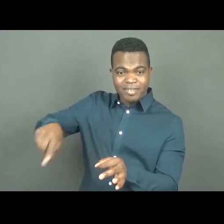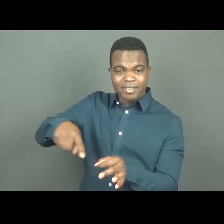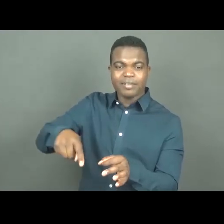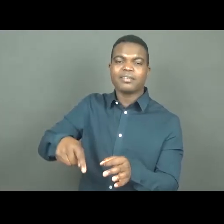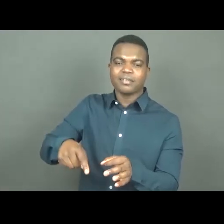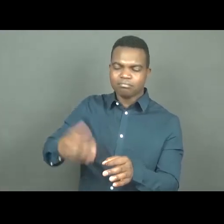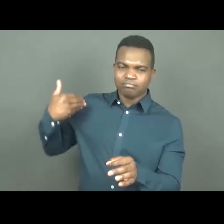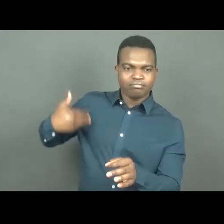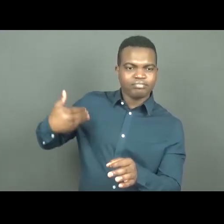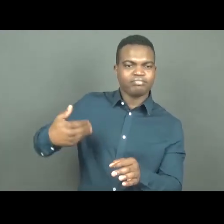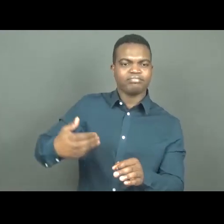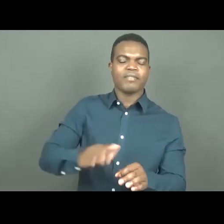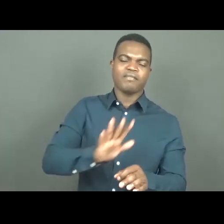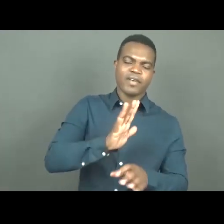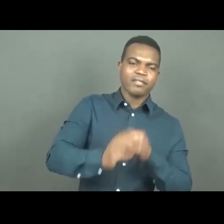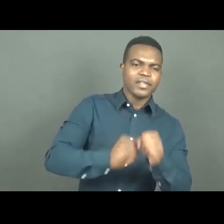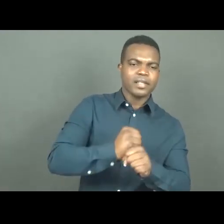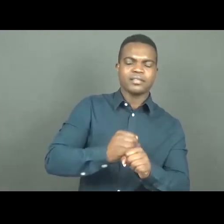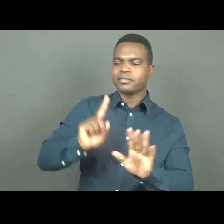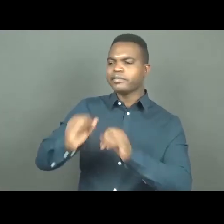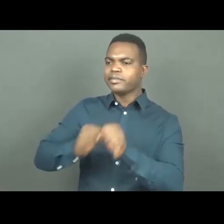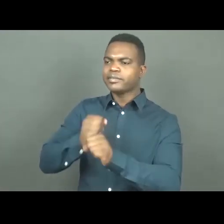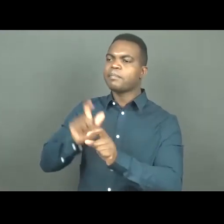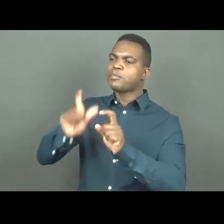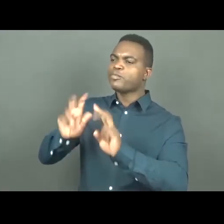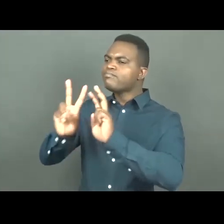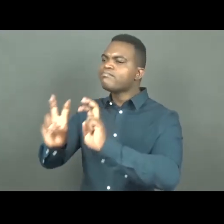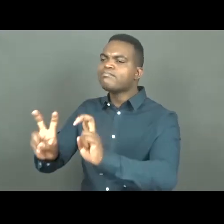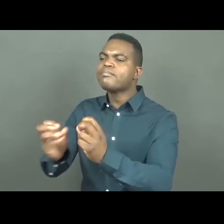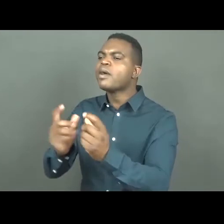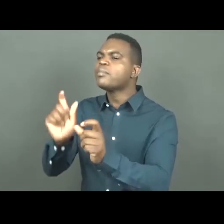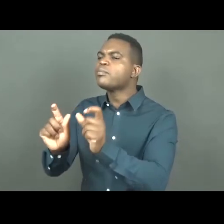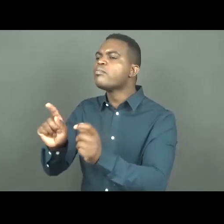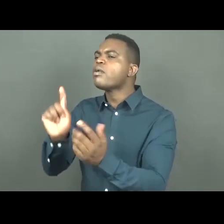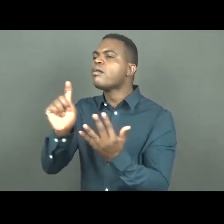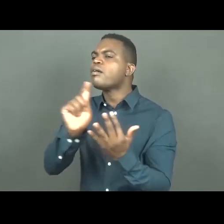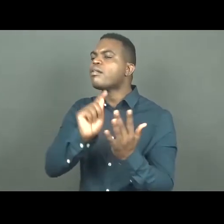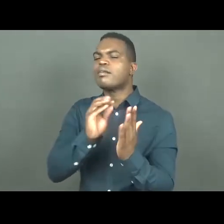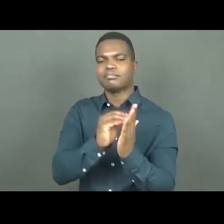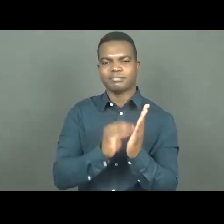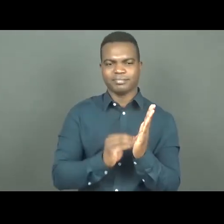what we had to do as a regional OPD, we had to support our national members our national OPDs,